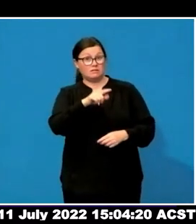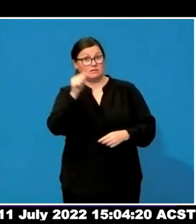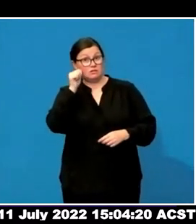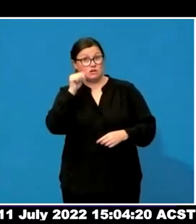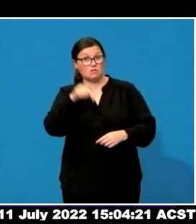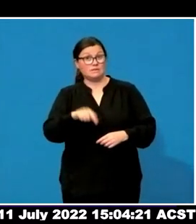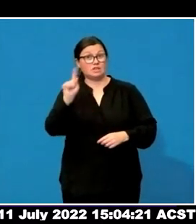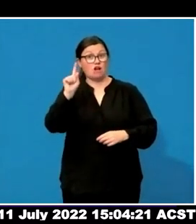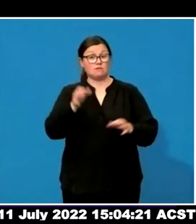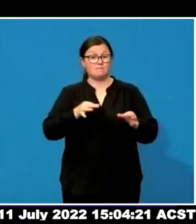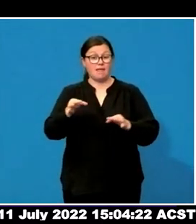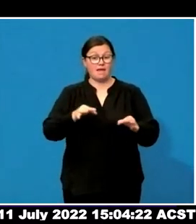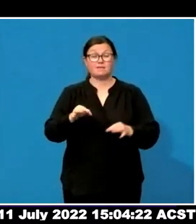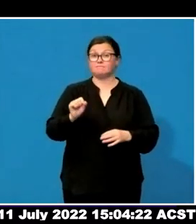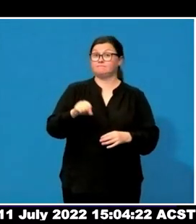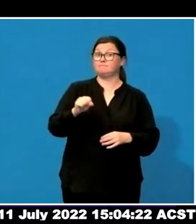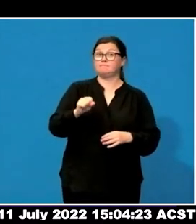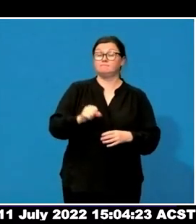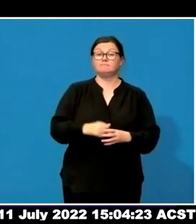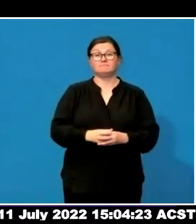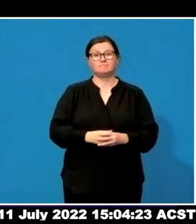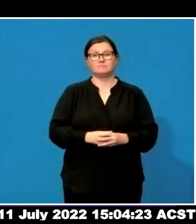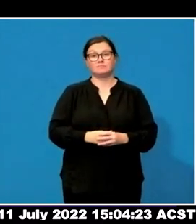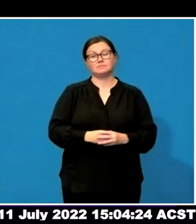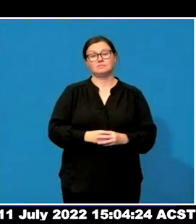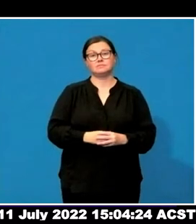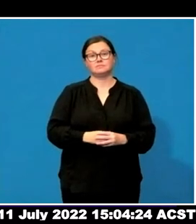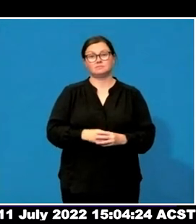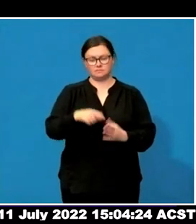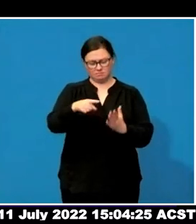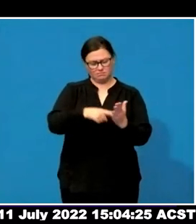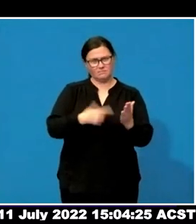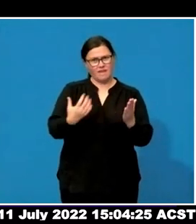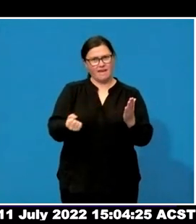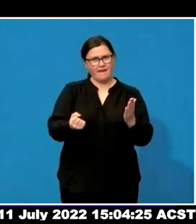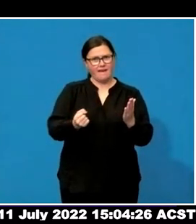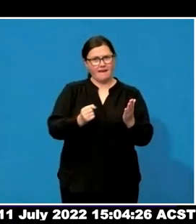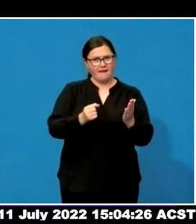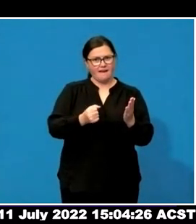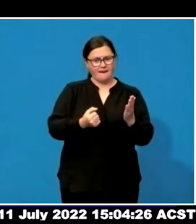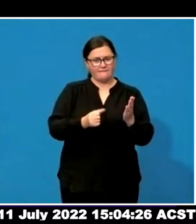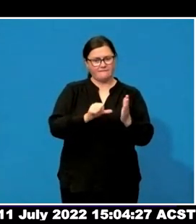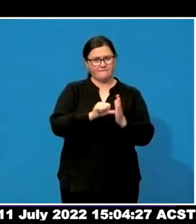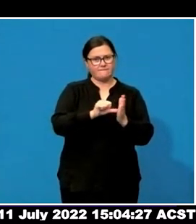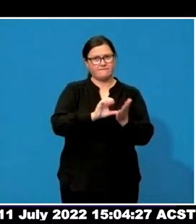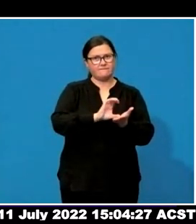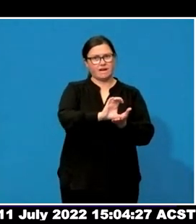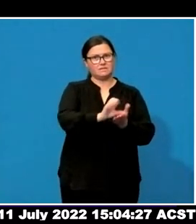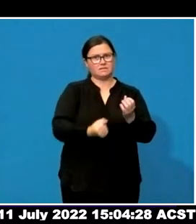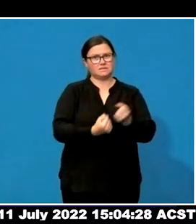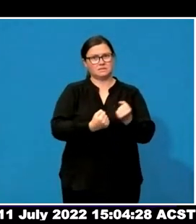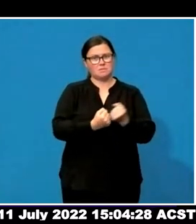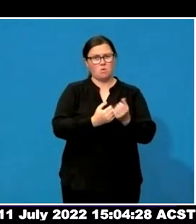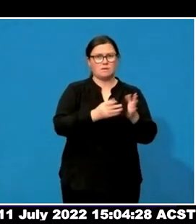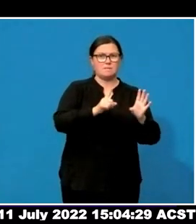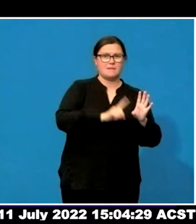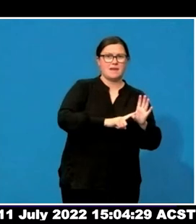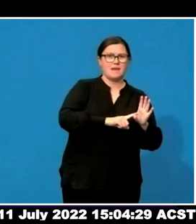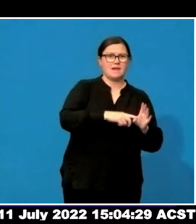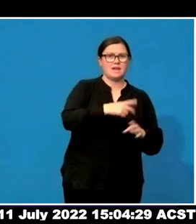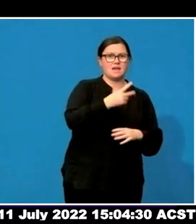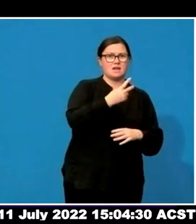It actually provides for funded supports between 24 May 2022 and 24 May 2023,